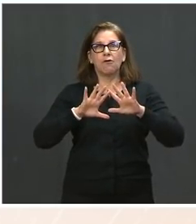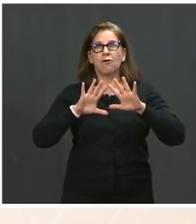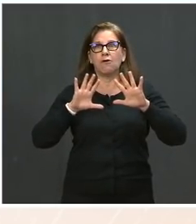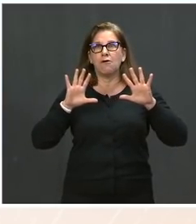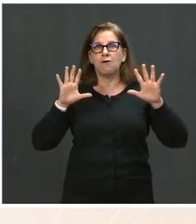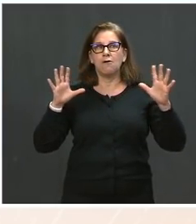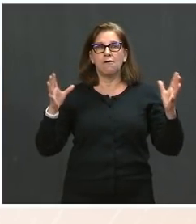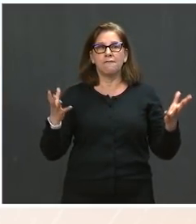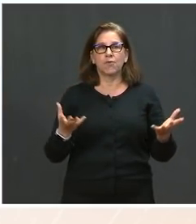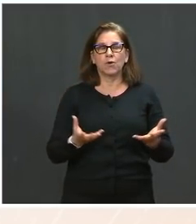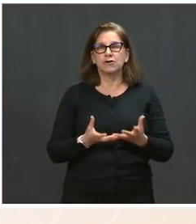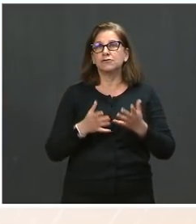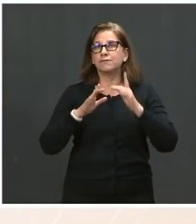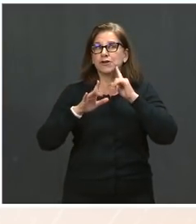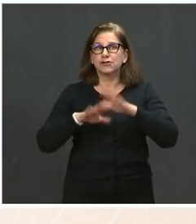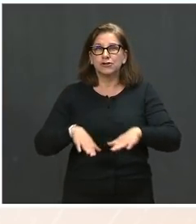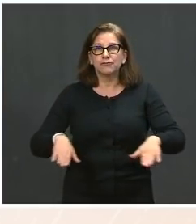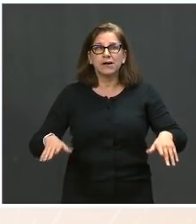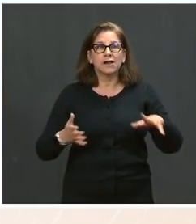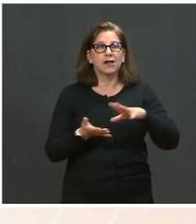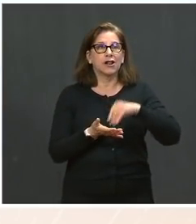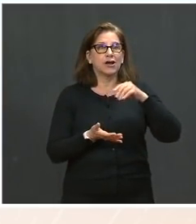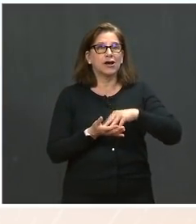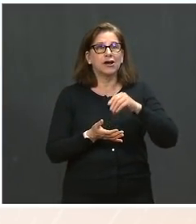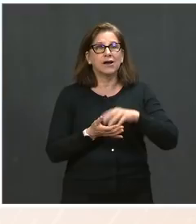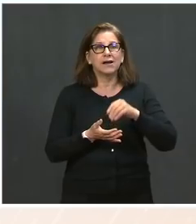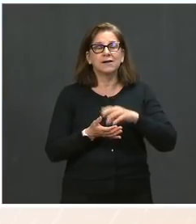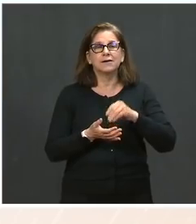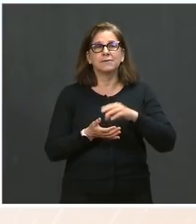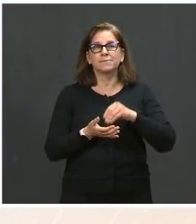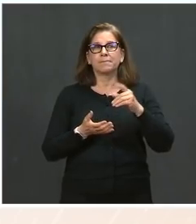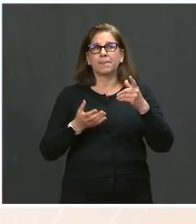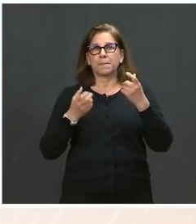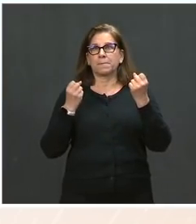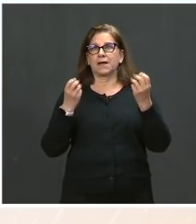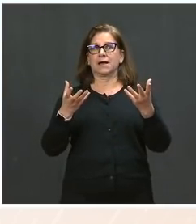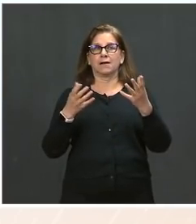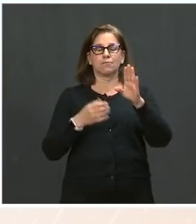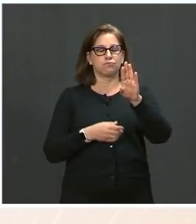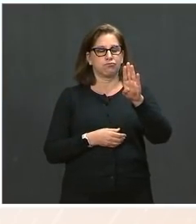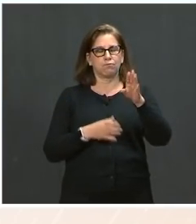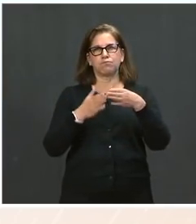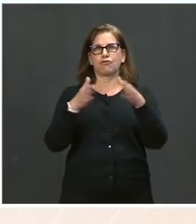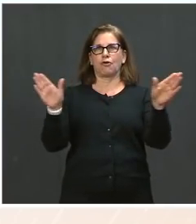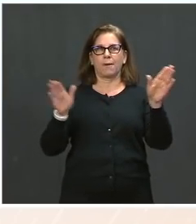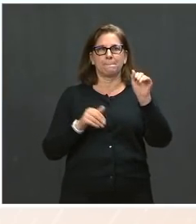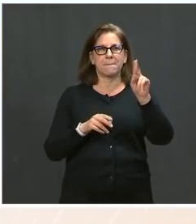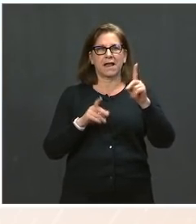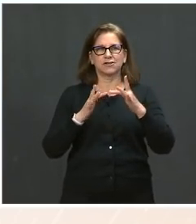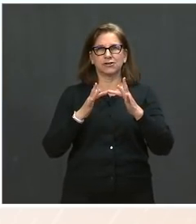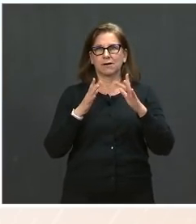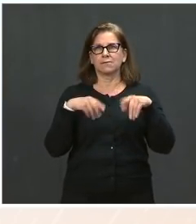it's the broadband that brings economic opportunity to our businesses. Of course, it's the electrical grid